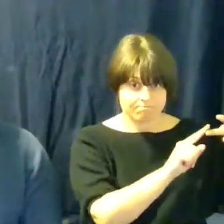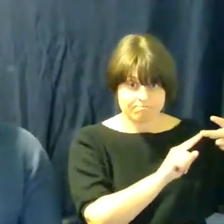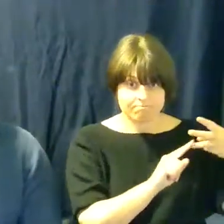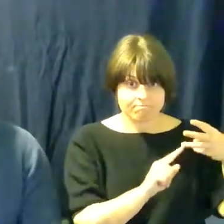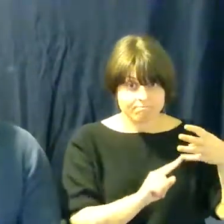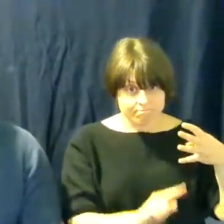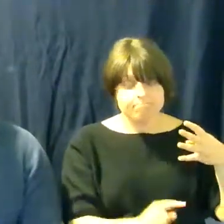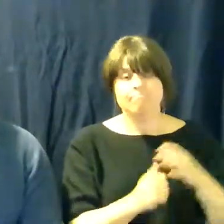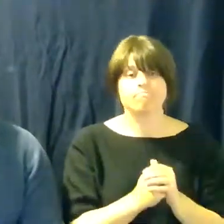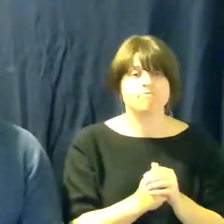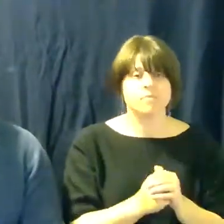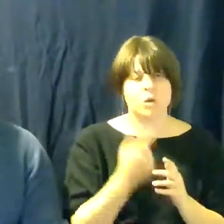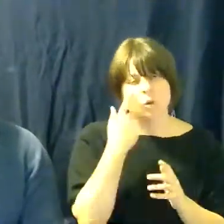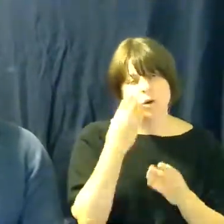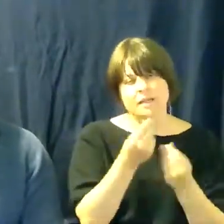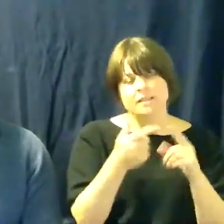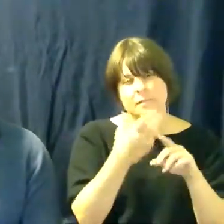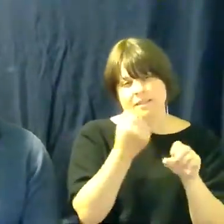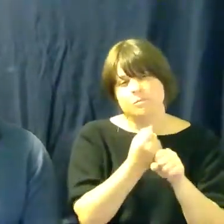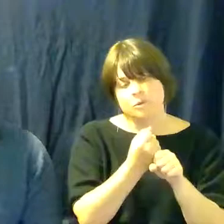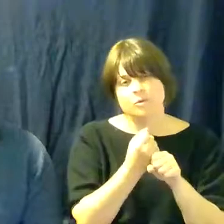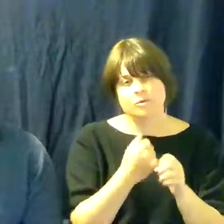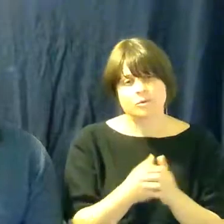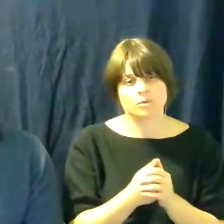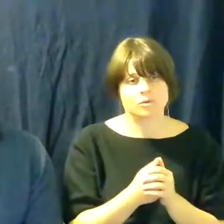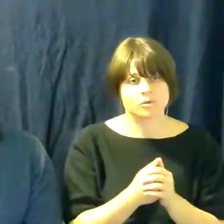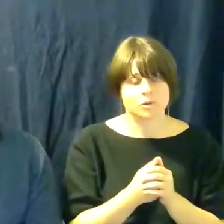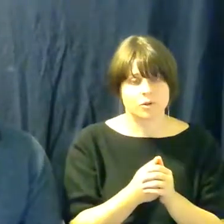ing activities is individual to you. You might like to learn